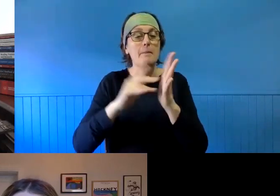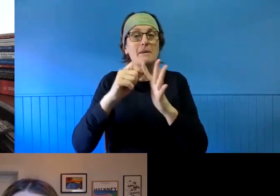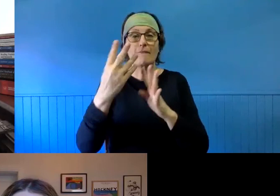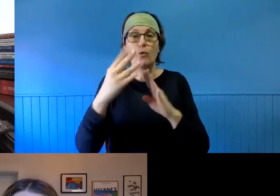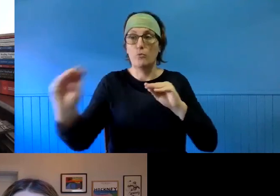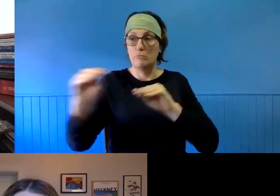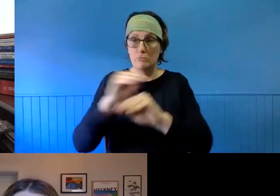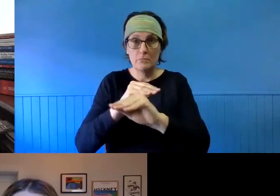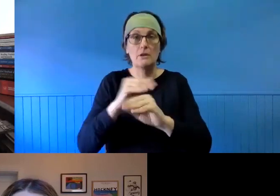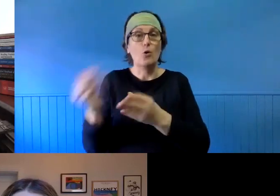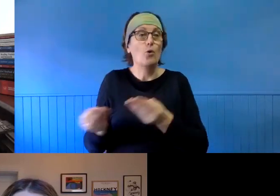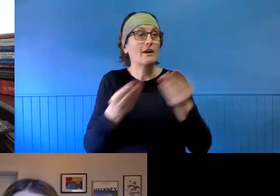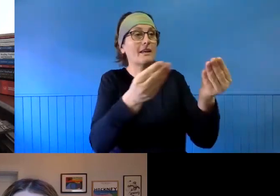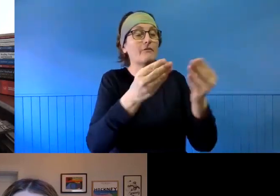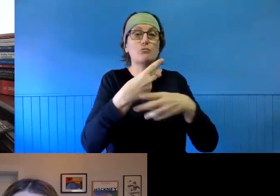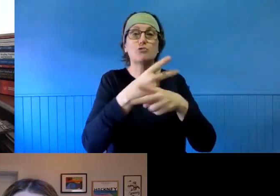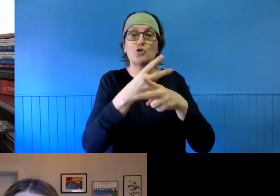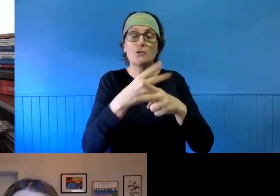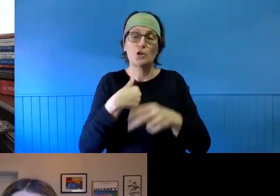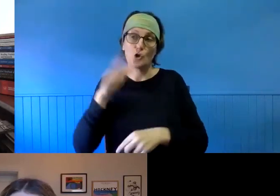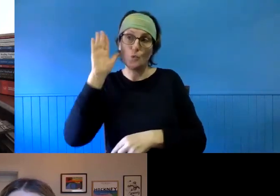send them to our producer, you listen to the backtrack, the